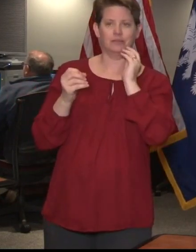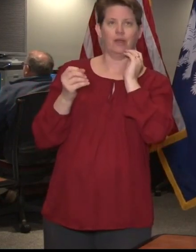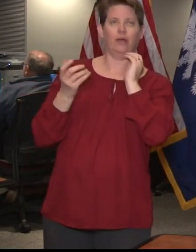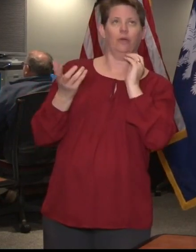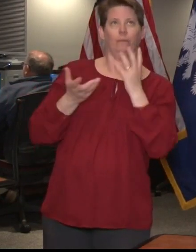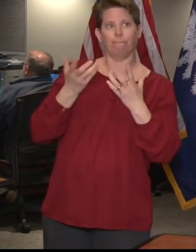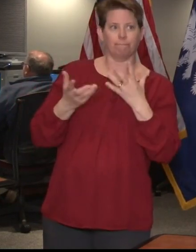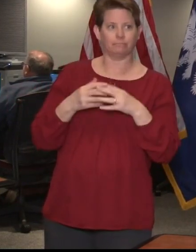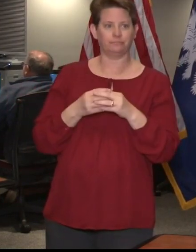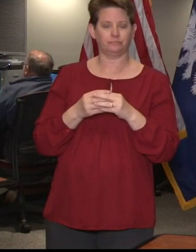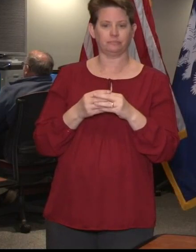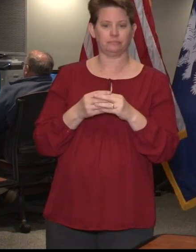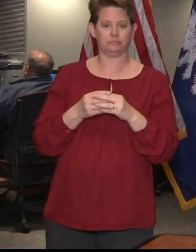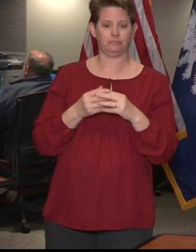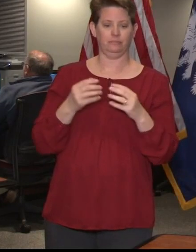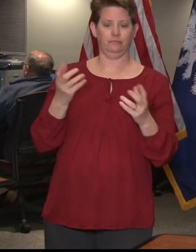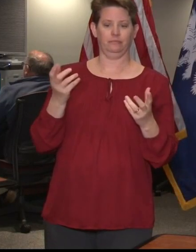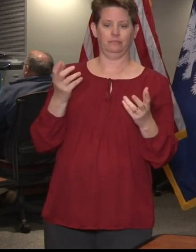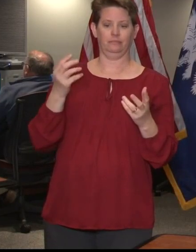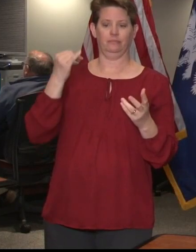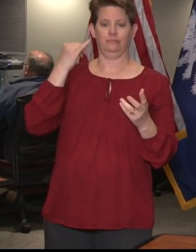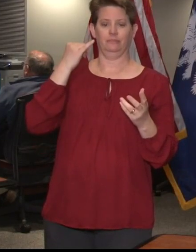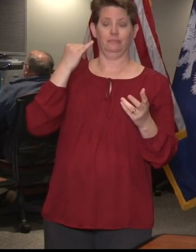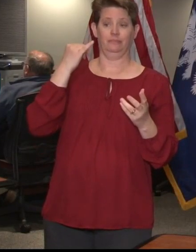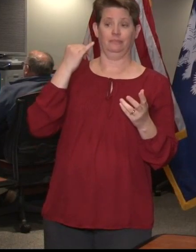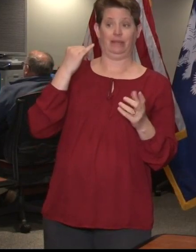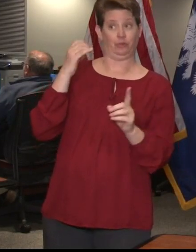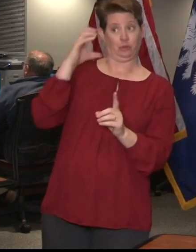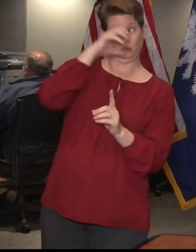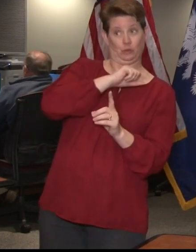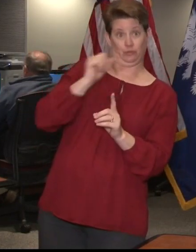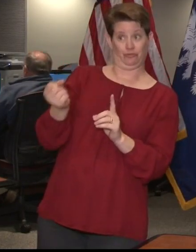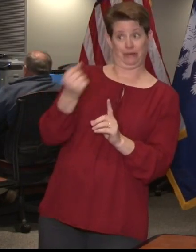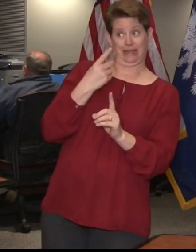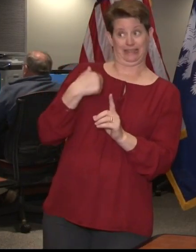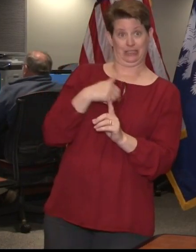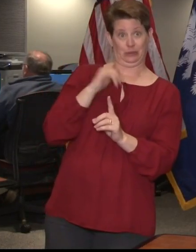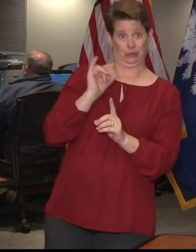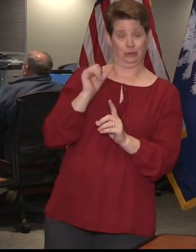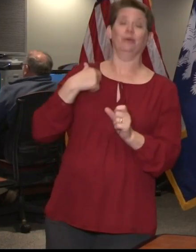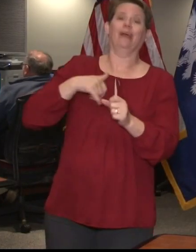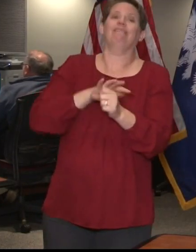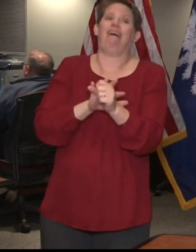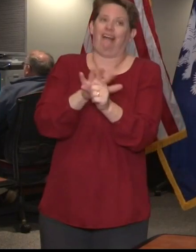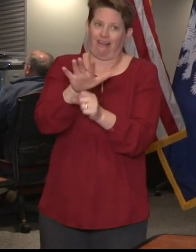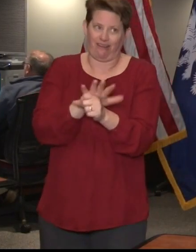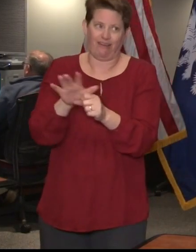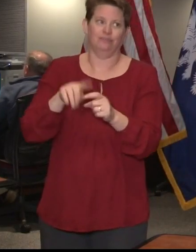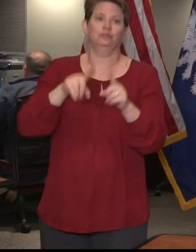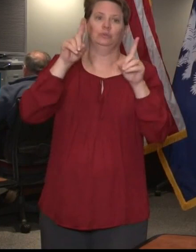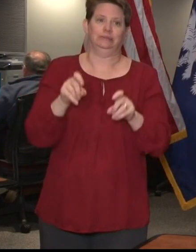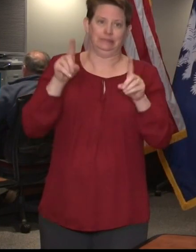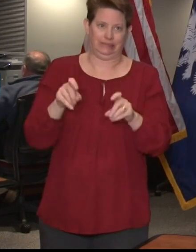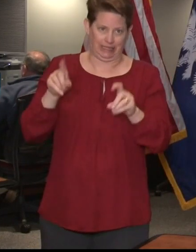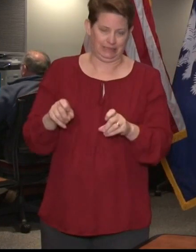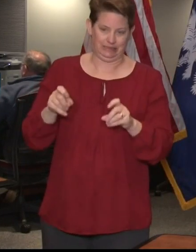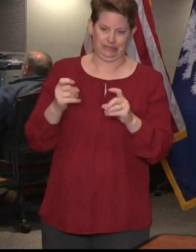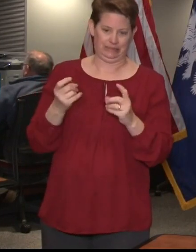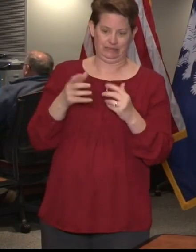OF COURSE WE 4@HAVE4@ ONLY TEST1 SO WE'RE NOT OVERWHELMED. WE HAVE THE OF COURSE WE 4@HAVE4@ ONLY TEST1 SO WE'RE NOT OVERWHELMED. WE HAVE THE CAPABILITY OF COURSE WE 4@HAVE4@ ONLY TEST1 SO WE'RE NOT OVERWHELMED. WE HAVE THE CAPABILITY OF OF COURSE WE 4@HAVE4@ ONLY TEST1 SO WE'RE NOT OVERWHELMED. WE HAVE THE CAPABILITY OF DOING SO WE'RE NOT OVERWHELMED. WE HAVE THE CAPABILITY OF DOING SO WE'RE NOT OVERWHELMED. WE HAVE THE CAPABILITY OF DOING MANY SO WE'RE NOT OVERWHELMED. WE HAVE THE CAPABILITY OF DOING MANY MORE SO WE'RE NOT OVERWHELMED. WE HAVE THE CAPABILITY OF DOING MANY MORE THAN SO WE'RE NOT OVERWHELMED. WE HAVE THE CAPABILITY OF DOING MANY MORE THAN THAT SO WE'RE NOT OVERWHELMED. WE HAVE THE CAPABILITY OF DOING MANY MORE THAN THAT EVERY SO WE'RE NOT OVERWHELMED. WE HAVE THE CAPABILITY OF DOING MANY MORE THAN THAT EVERY DAY. WE HAVE THE CAPABILITY OF DOING MANY MORE THAN THAT EVERY DAY. WE HAVE THE CAPABILITY OF DOING MANY MORE THAN THAT EVERY DAY. AND WE HAVE THE CAPABILITY OF DOING MANY MORE THAN THAT EVERY DAY. AND JUST WE HAVE THE CAPABILITY OF DOING MANY MORE THAN THAT EVERY DAY. AND JUST MAKING WE HAVE THE CAPABILITY OF DOING MANY MORE THAN THAT EVERY DAY. AND JUST MAKING AN WE HAVE THE CAPABILITY OF DOING MANY MORE THAN THAT EVERY DAY. AND JUST MAKING AN ASSUMPTION MANY MORE THAN THAT EVERY DAY. AND JUST MAKING AN ASSUMPTION MANY MORE THAN THAT EVERY DAY. AND JUST MAKING AN ASSUMPTION THAT MANY MORE THAN THAT EVERY DAY. AND JUST MAKING AN ASSUMPTION THAT THERE MANY MORE THAN THAT EVERY DAY. AND JUST MAKING AN ASSUMPTION THAT THERE MIGHT MANY MORE THAN THAT EVERY DAY. AND JUST MAKING AN ASSUMPTION THAT THERE MIGHT BE MANY MORE THAN THAT EVERY DAY. AND JUST MAKING AN ASSUMPTION THAT THERE MIGHT BE A MANY MORE THAN THAT EVERY DAY. AND JUST MAKING AN ASSUMPTION THAT THERE MIGHT BE A FOLLOW MANY MORE THAN THAT EVERY DAY. AND JUST MAKING AN ASSUMPTION THAT THERE MIGHT BE A FOLLOW UP AND JUST MAKING AN ASSUMPTION THAT THERE MIGHT BE A FOLLOW UP AND JUST MAKING AN ASSUMPTION THAT THERE MIGHT BE A FOLLOW UP QUESTION,